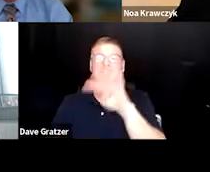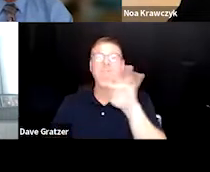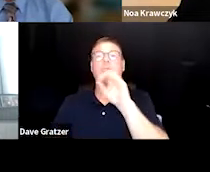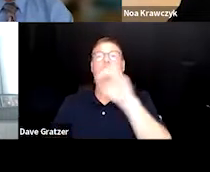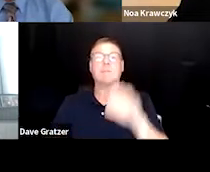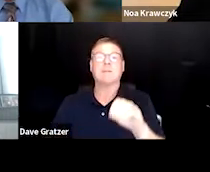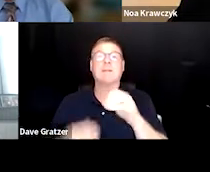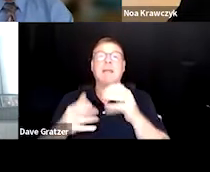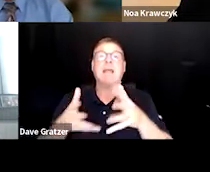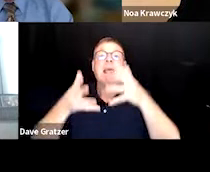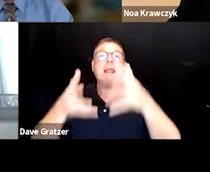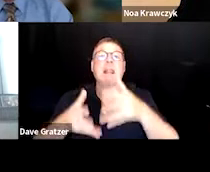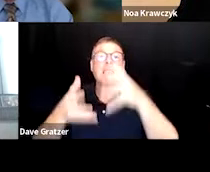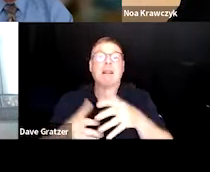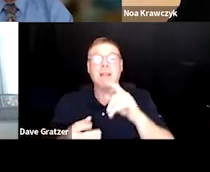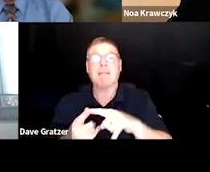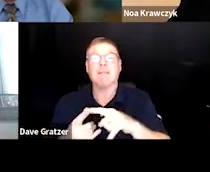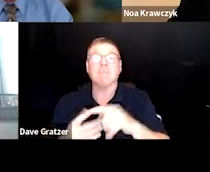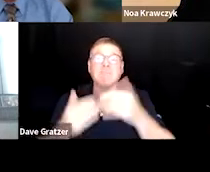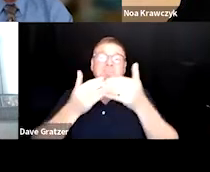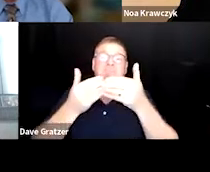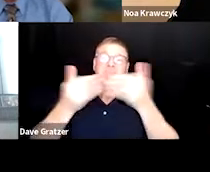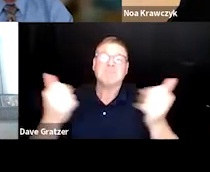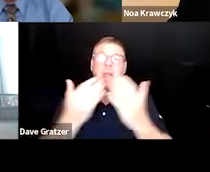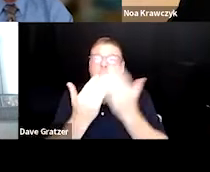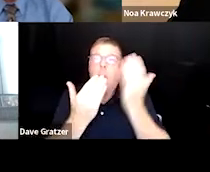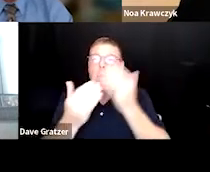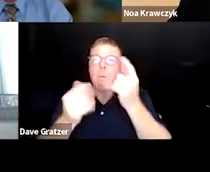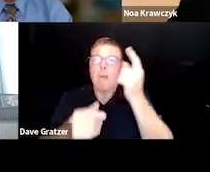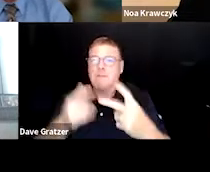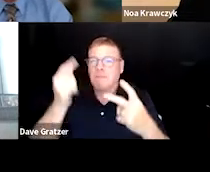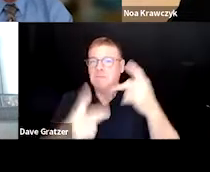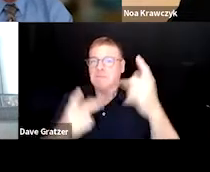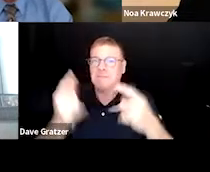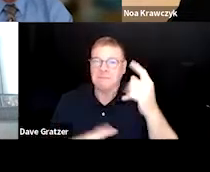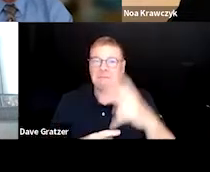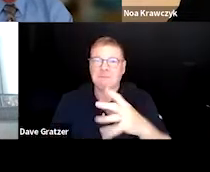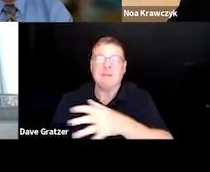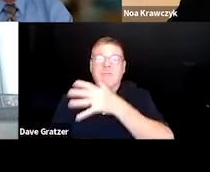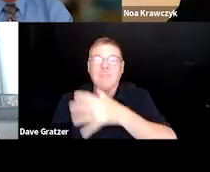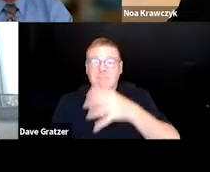With the rest of you split about evenly between rural and suburban areas.